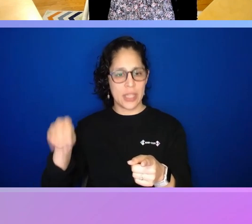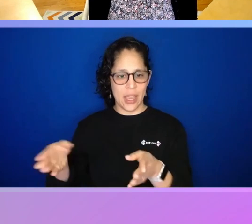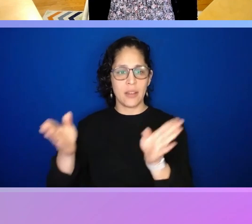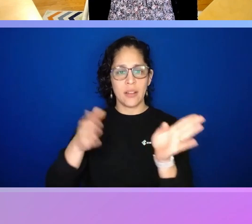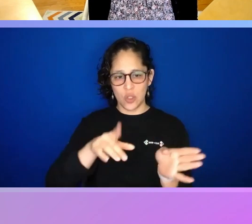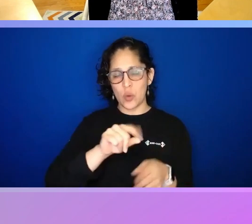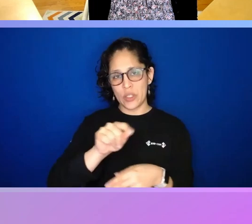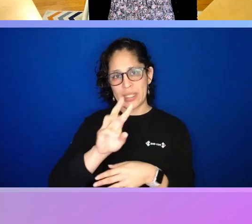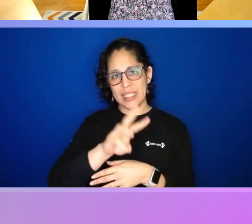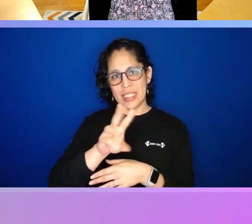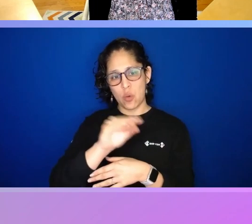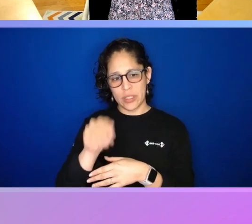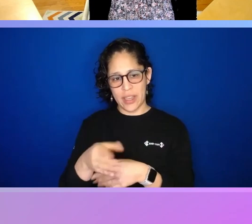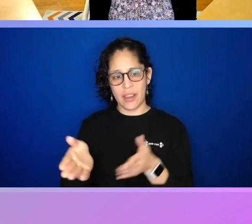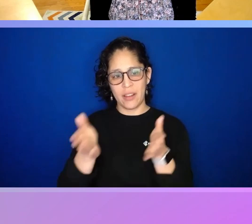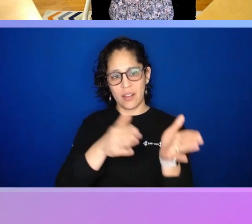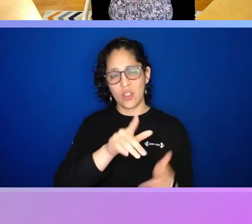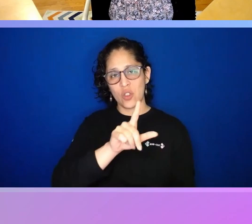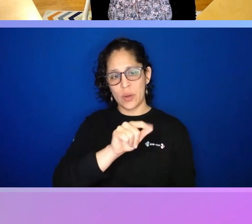may not have that choice or choose that that particular